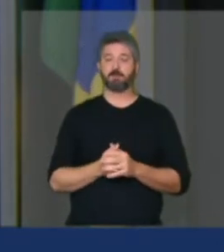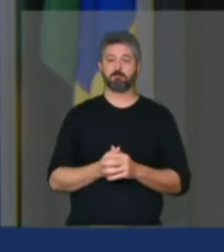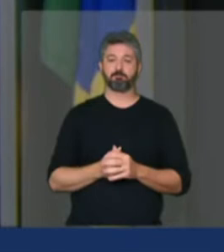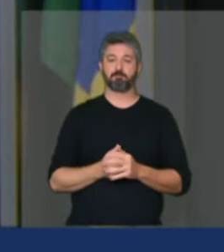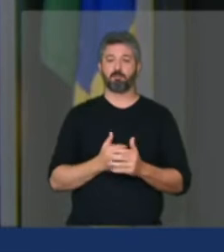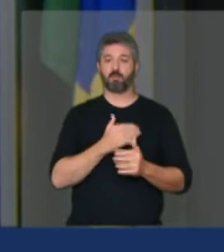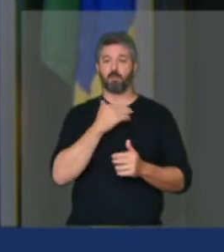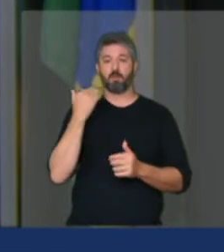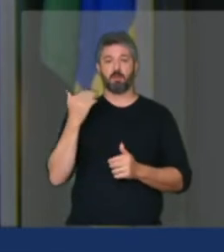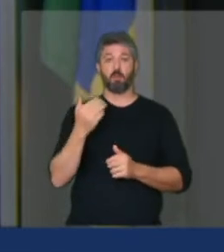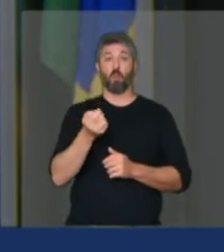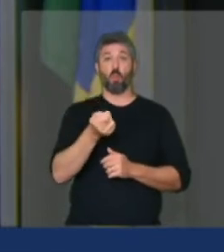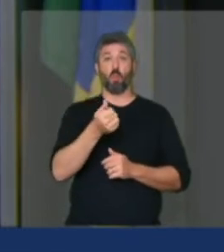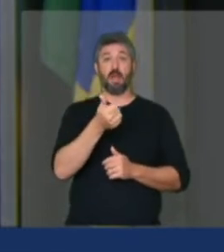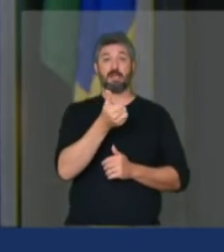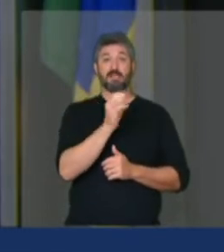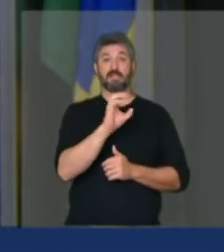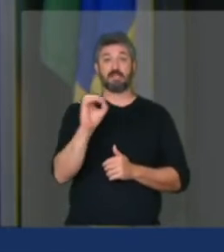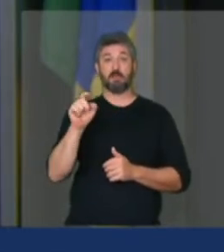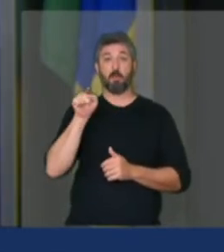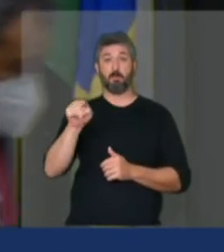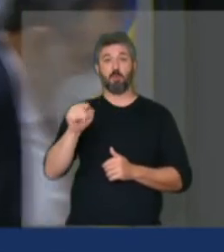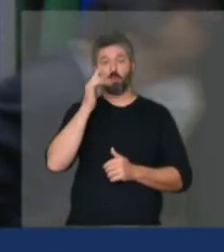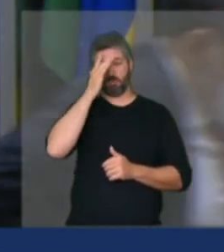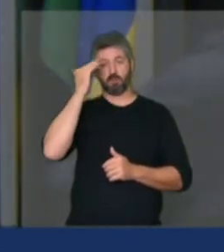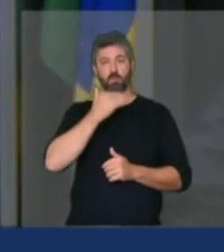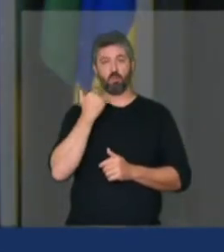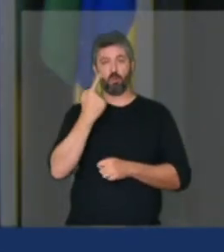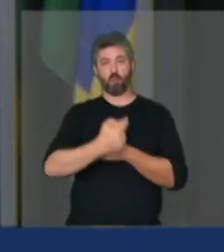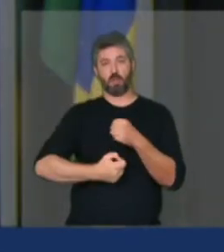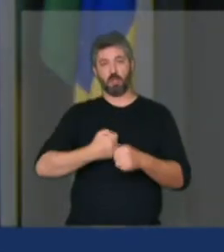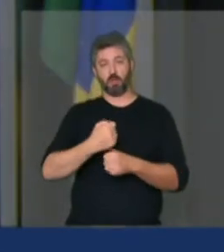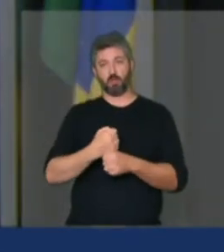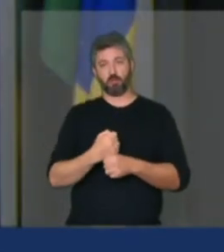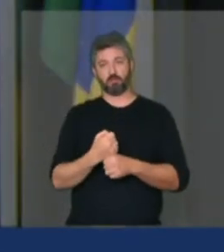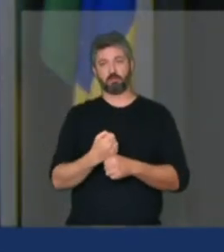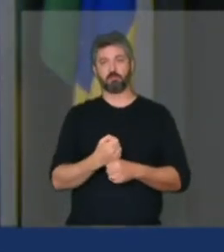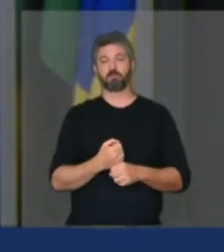AÍ QUASE 600 MIL VIDAS NESSE ANO E ALGUNS MESES QUE TIVEMOS. NÓS PRECISAMOS RETOMAR PAUTAS QUE ERAM